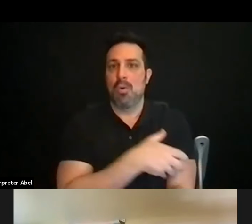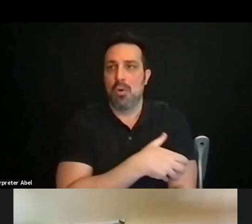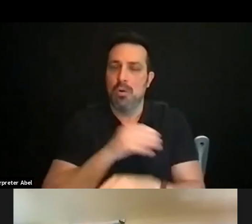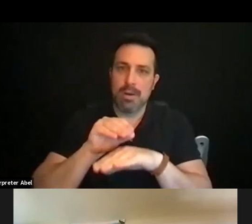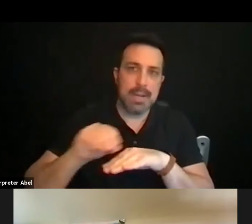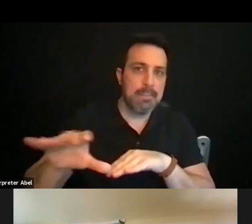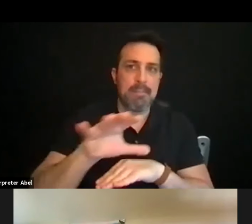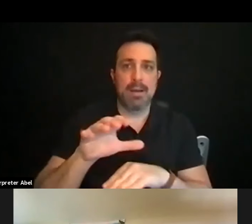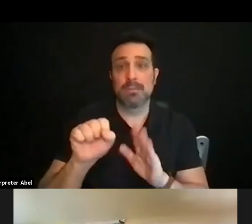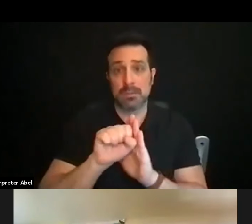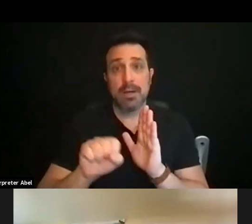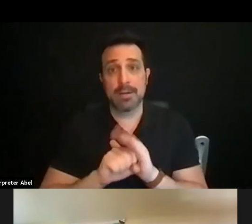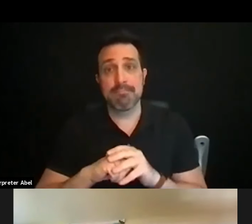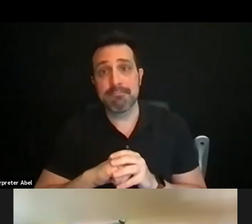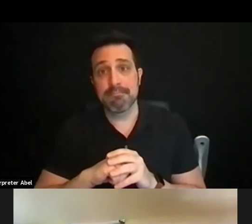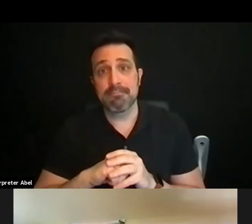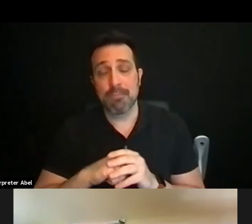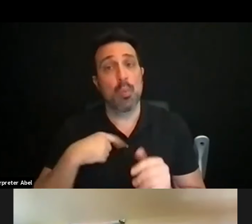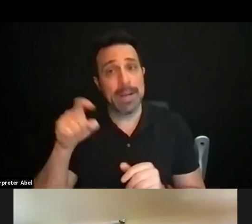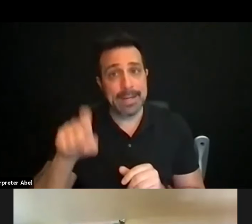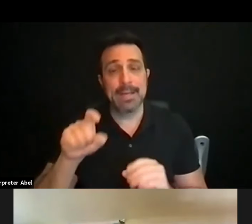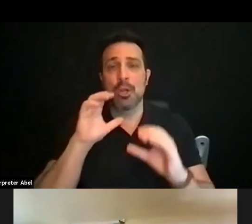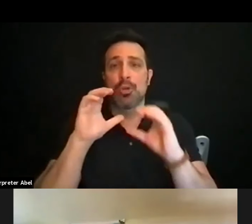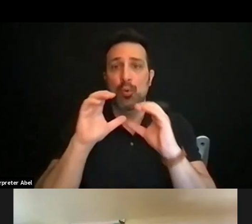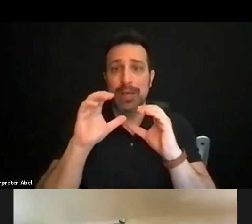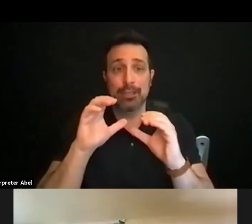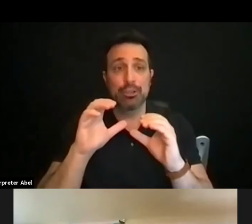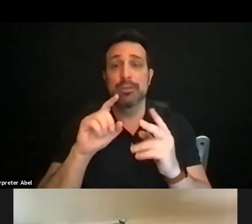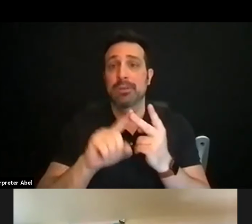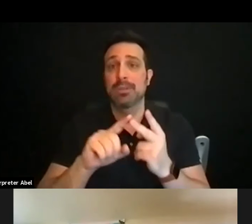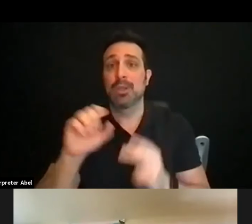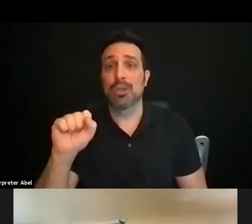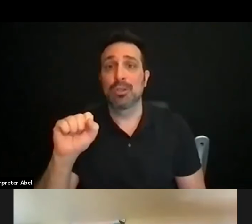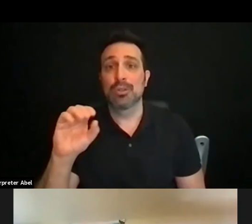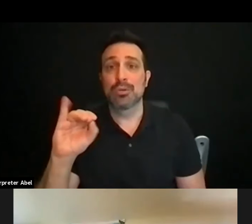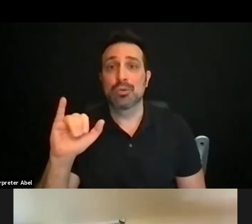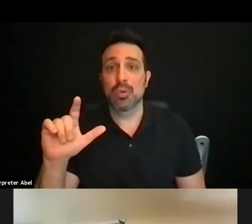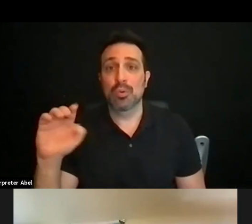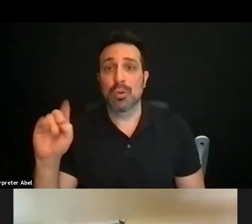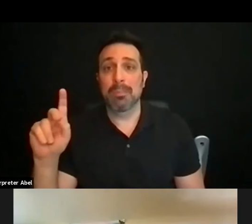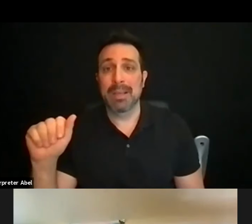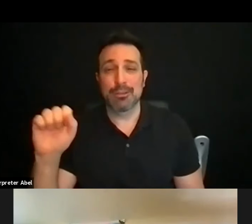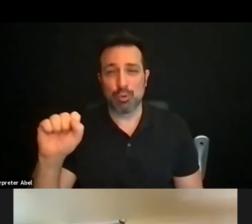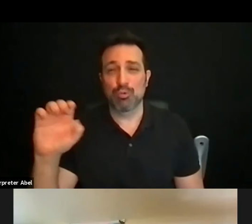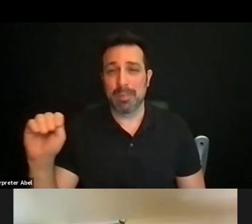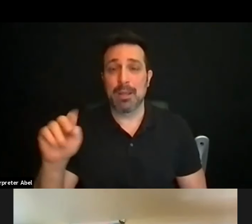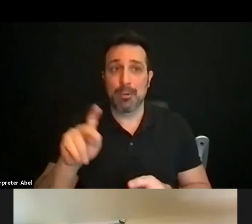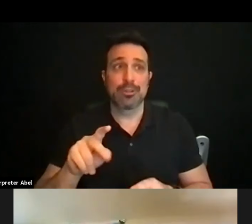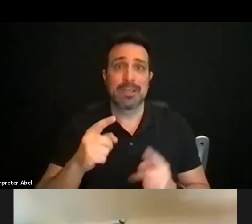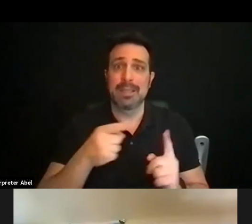community group and so we are really looking to ramp things up in terms of our ability to have